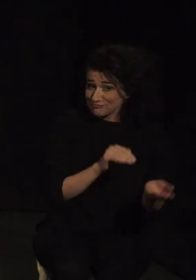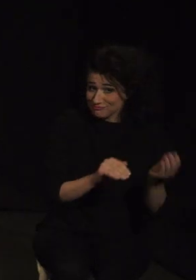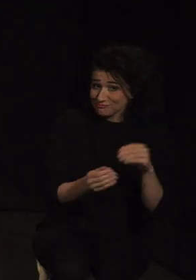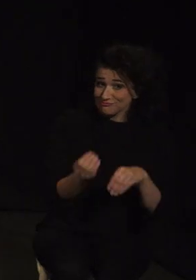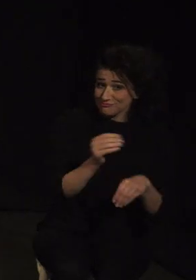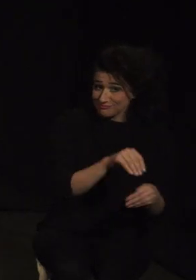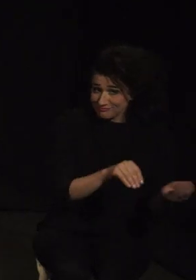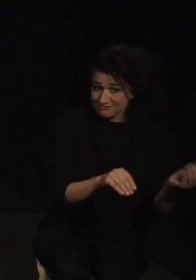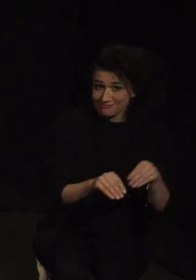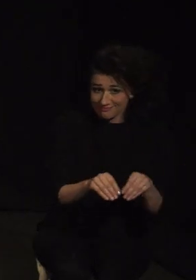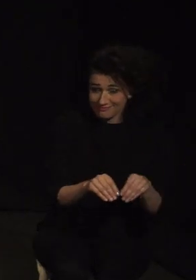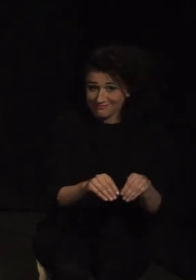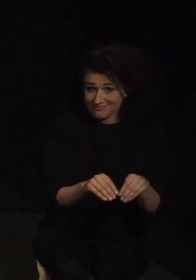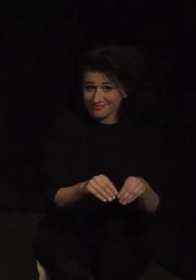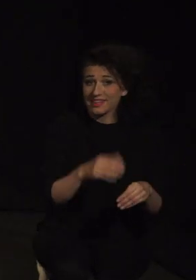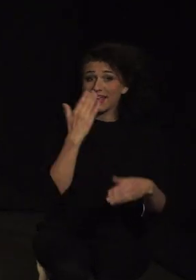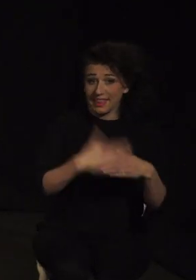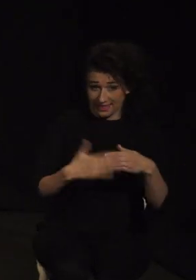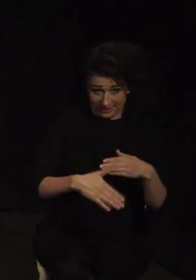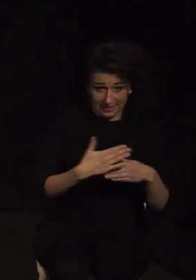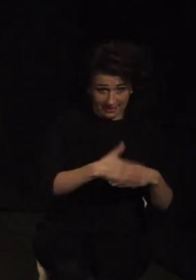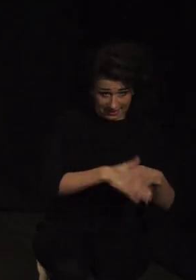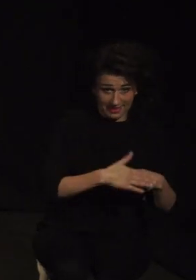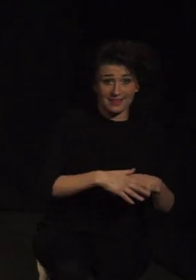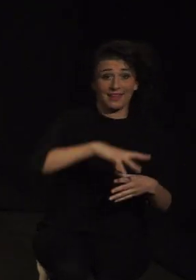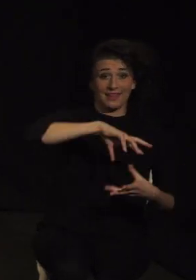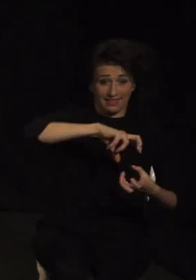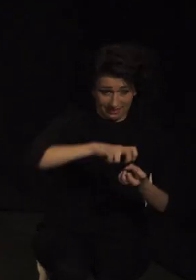and prime ingredients. Chop sour...